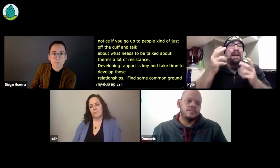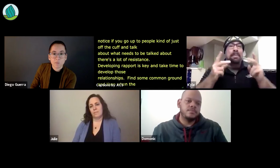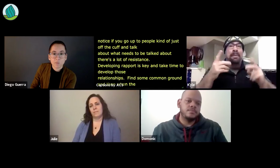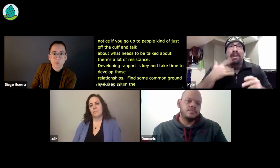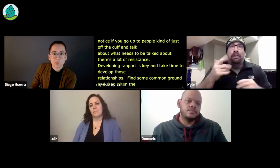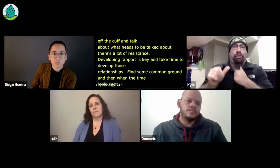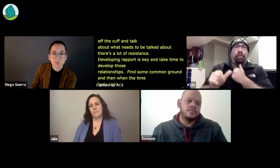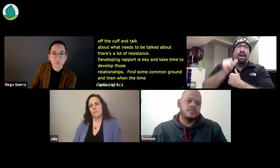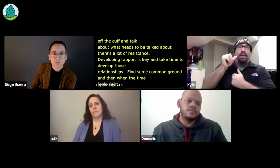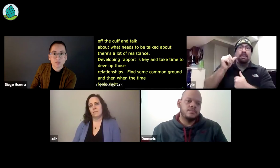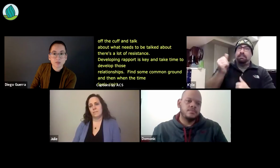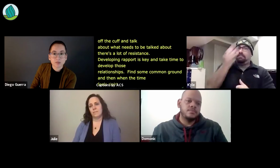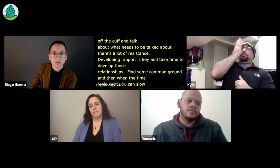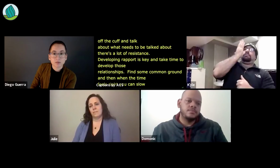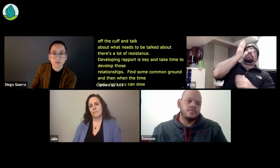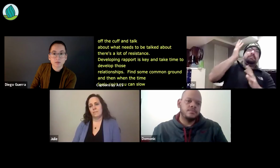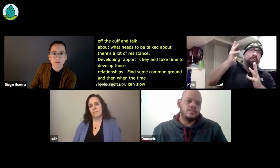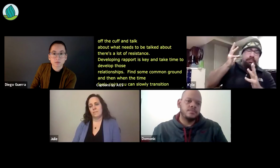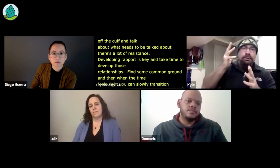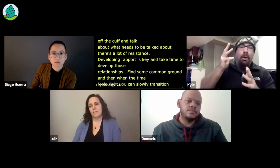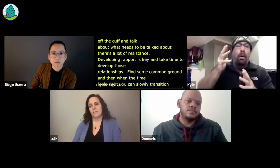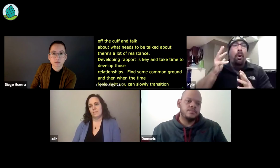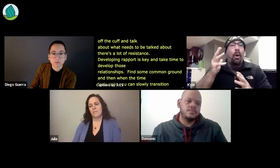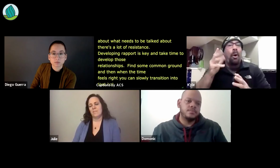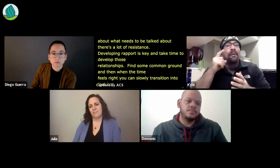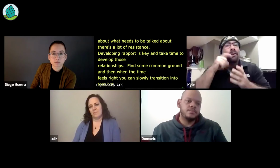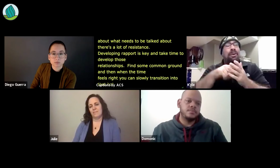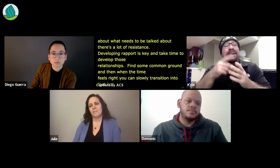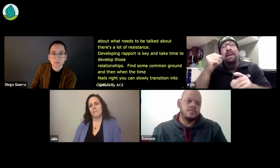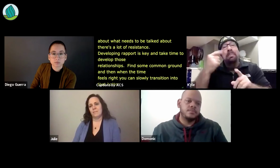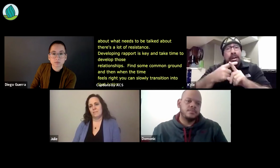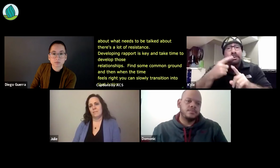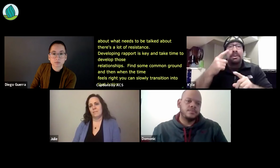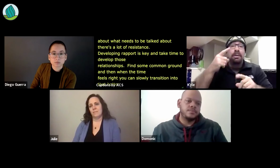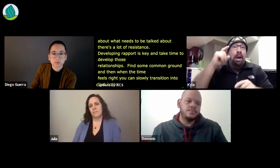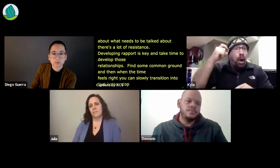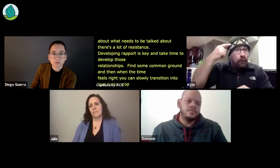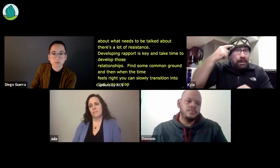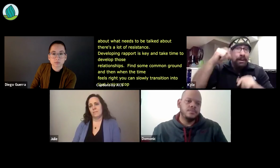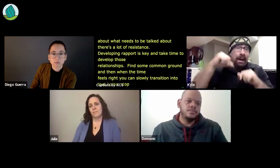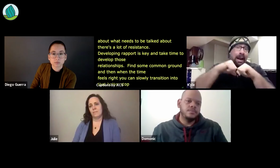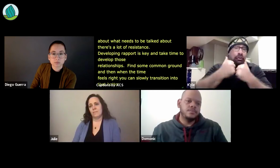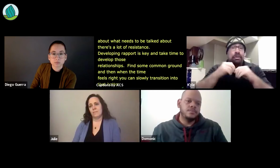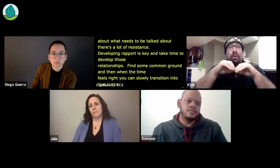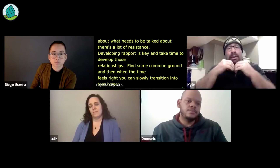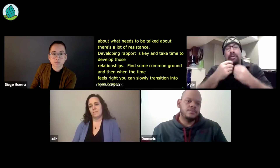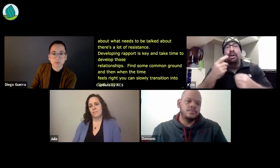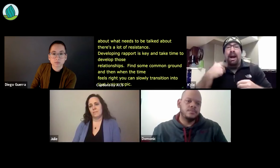if it's kind of in their face and not the most timely of events.